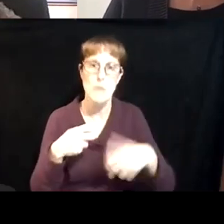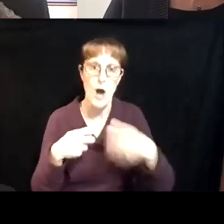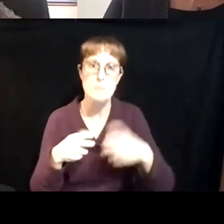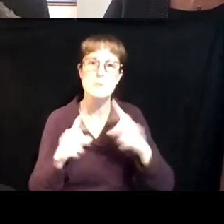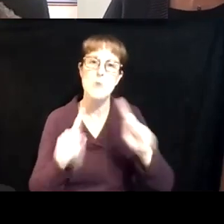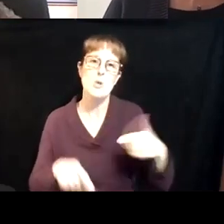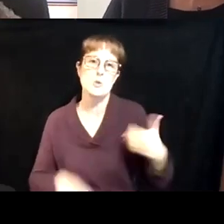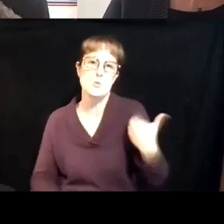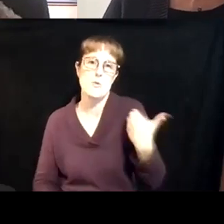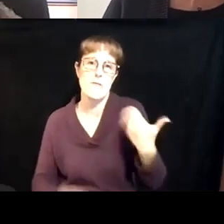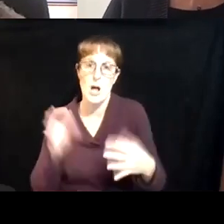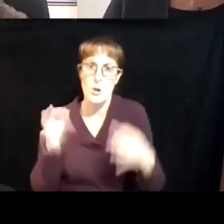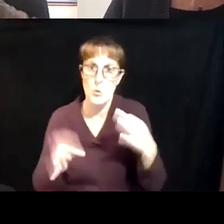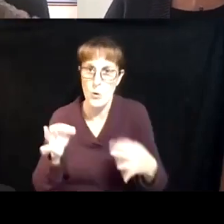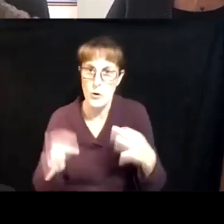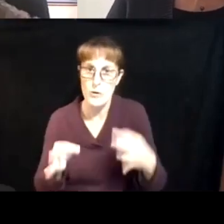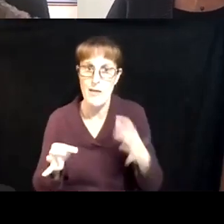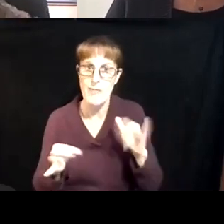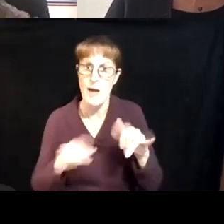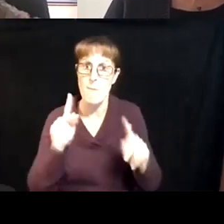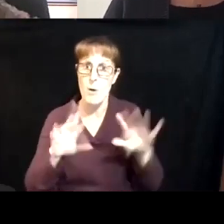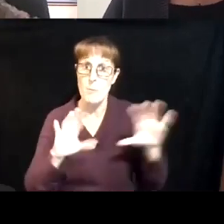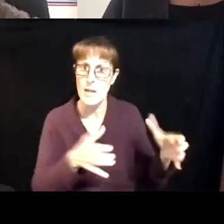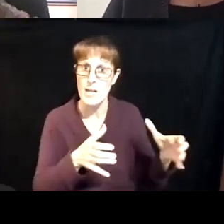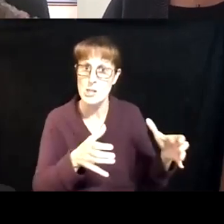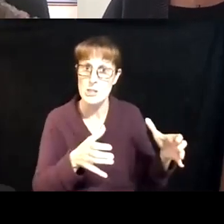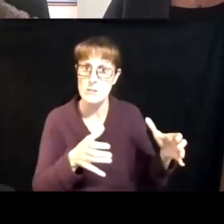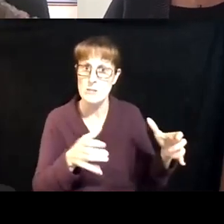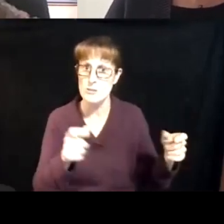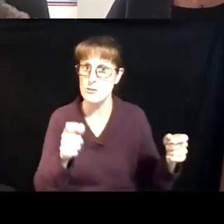The population has shifted to people